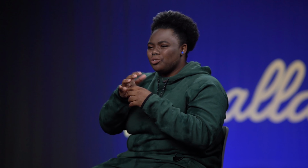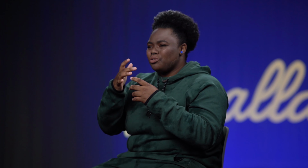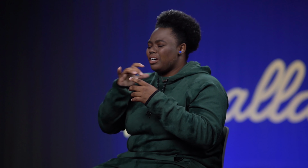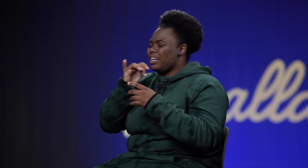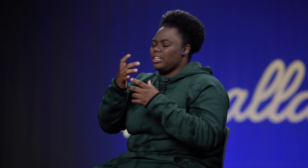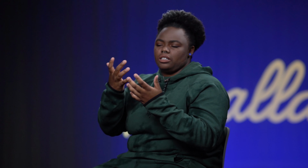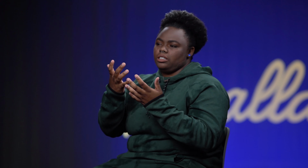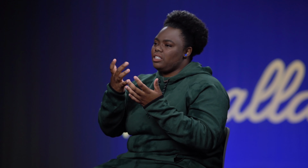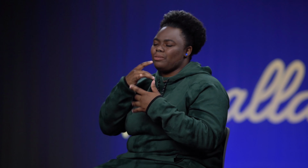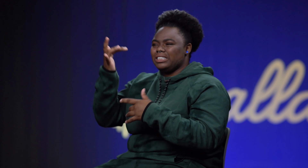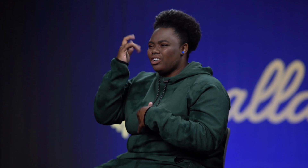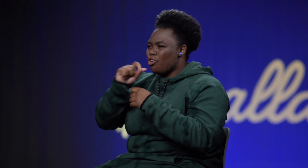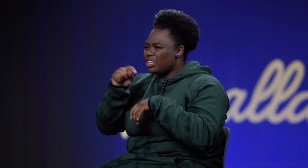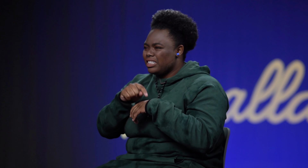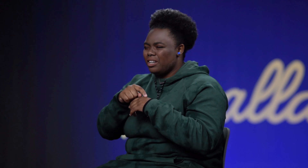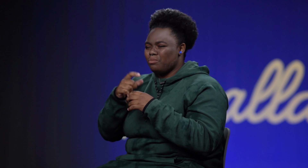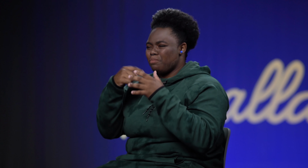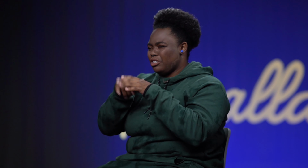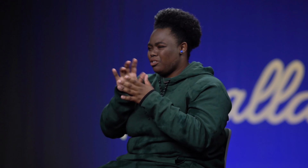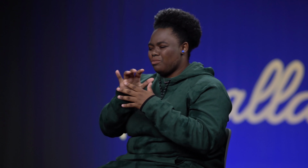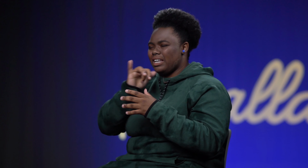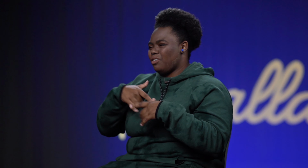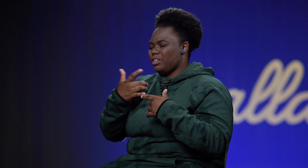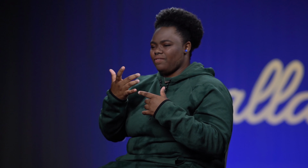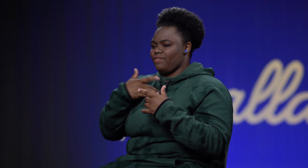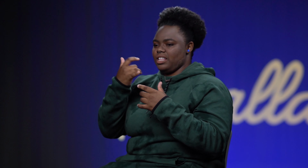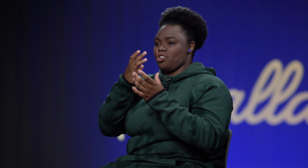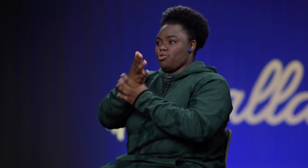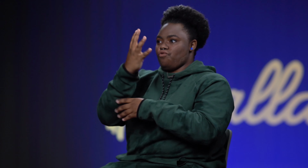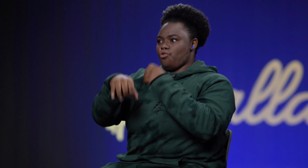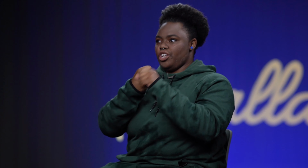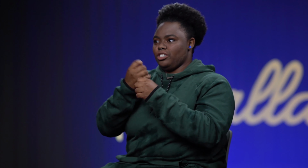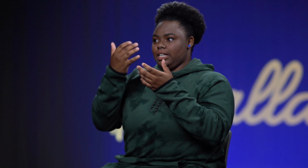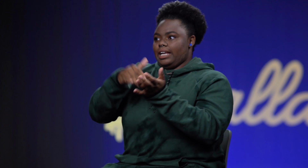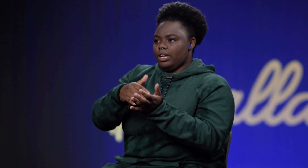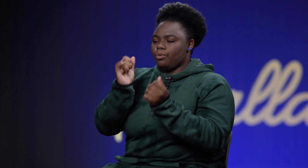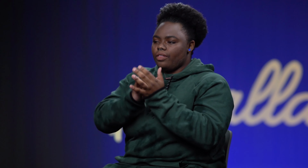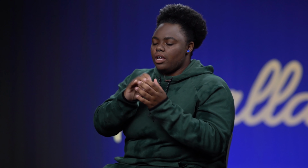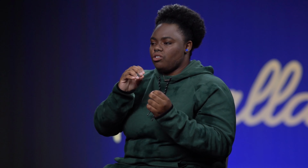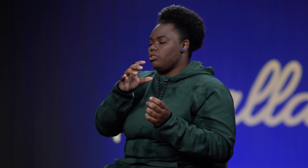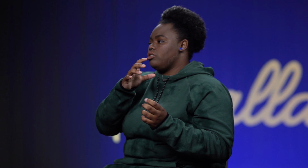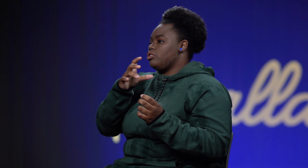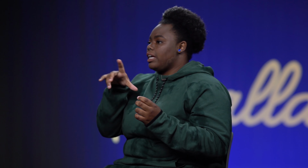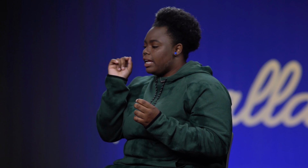the stress of being mainstreamed would make me feel just sick of it. I have already gone through it and I didn't want to go through another 4 years.